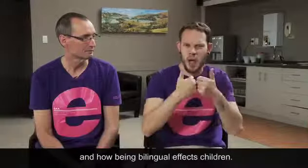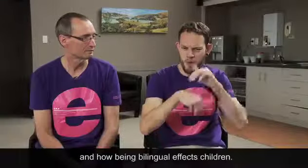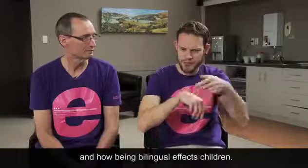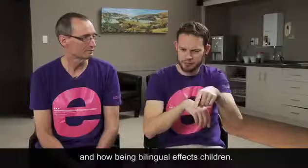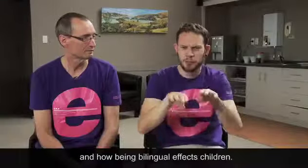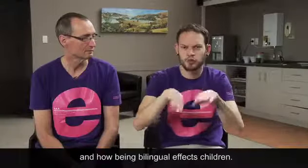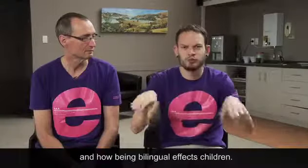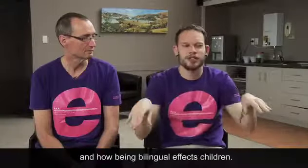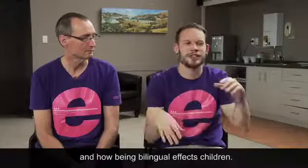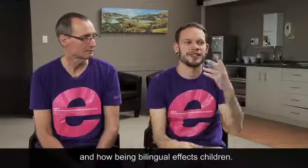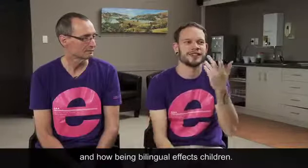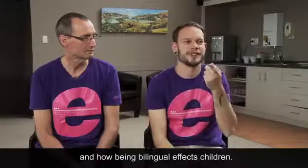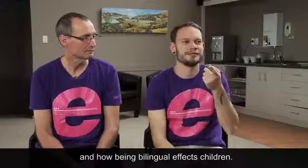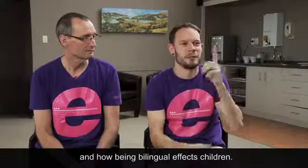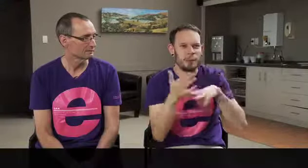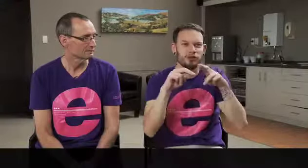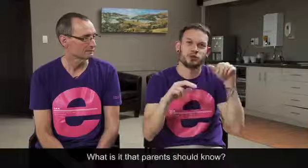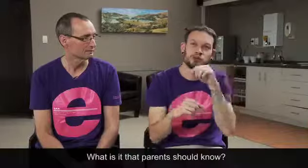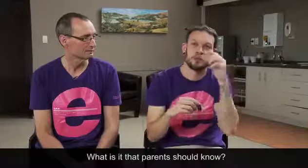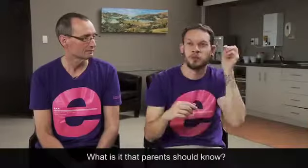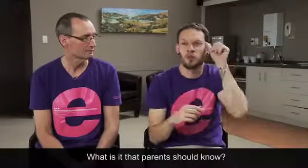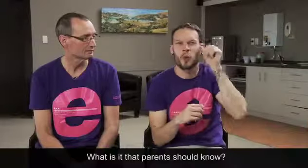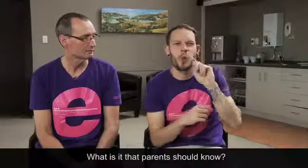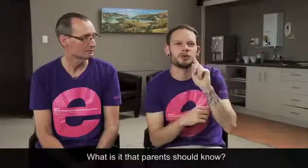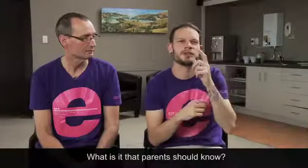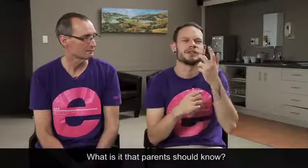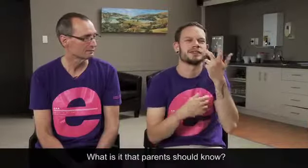and how being bilingual affects children. What is it that parents should know?